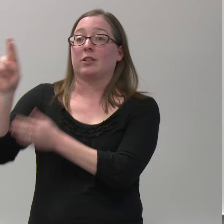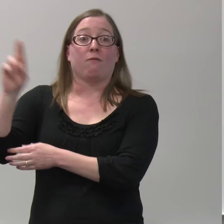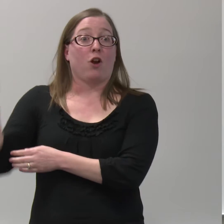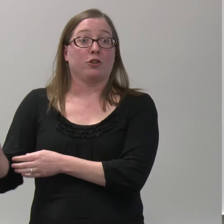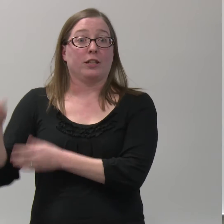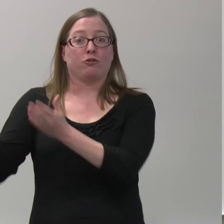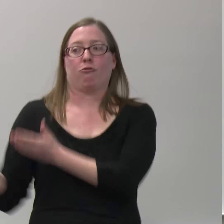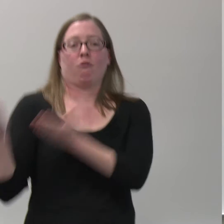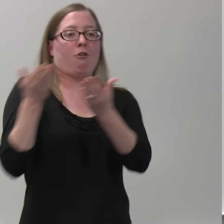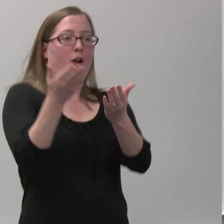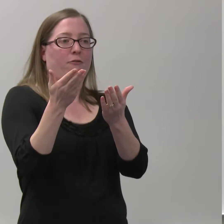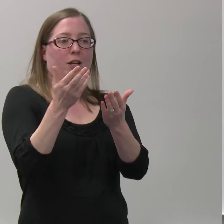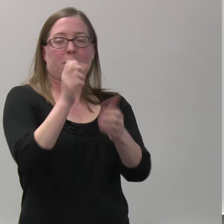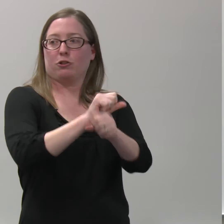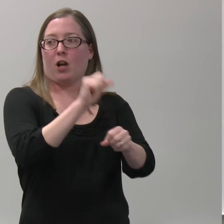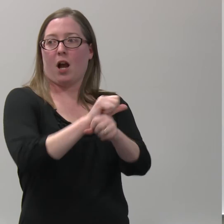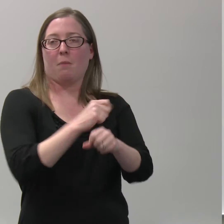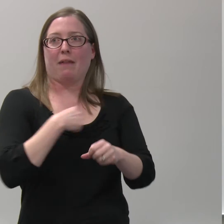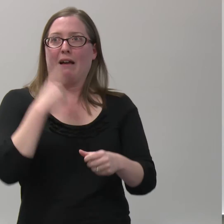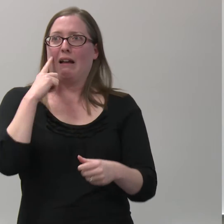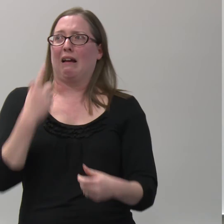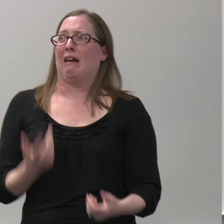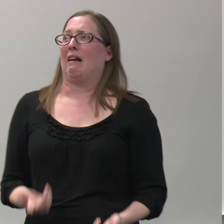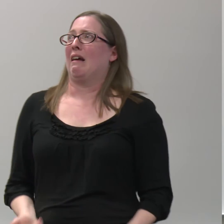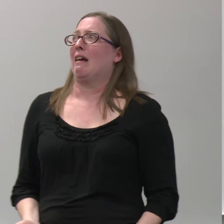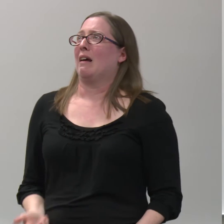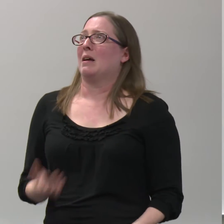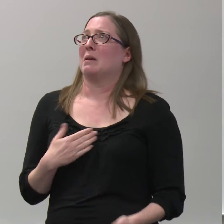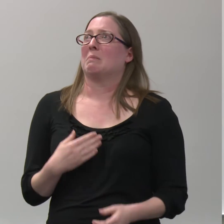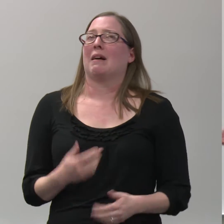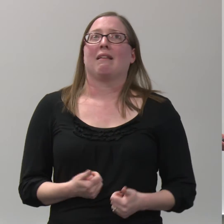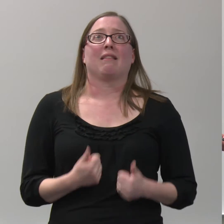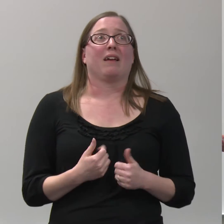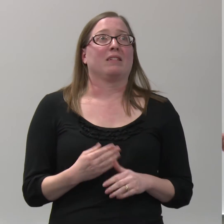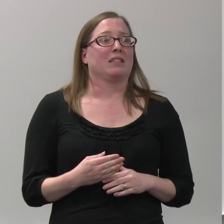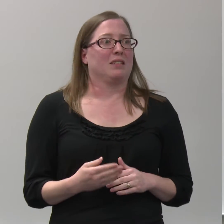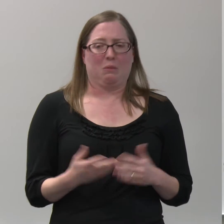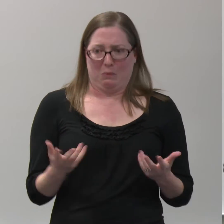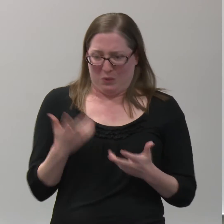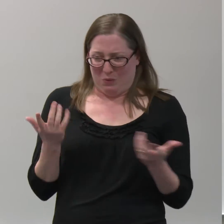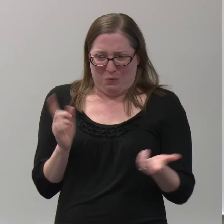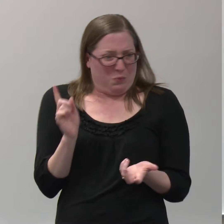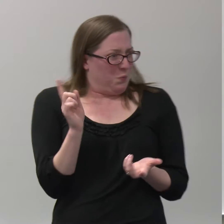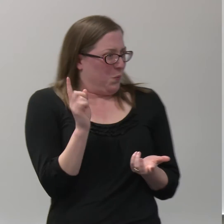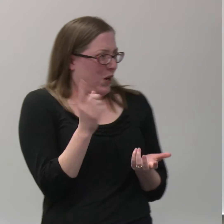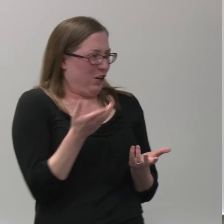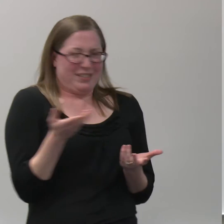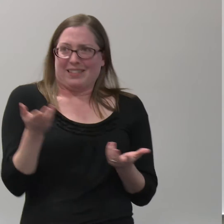which I thought was the end of the earth, quite honestly. I never heard of this place, right, and it seemed--